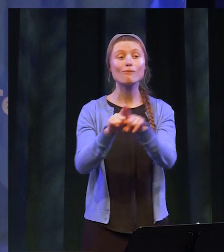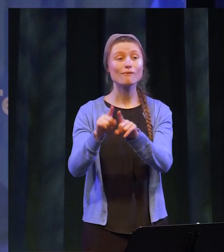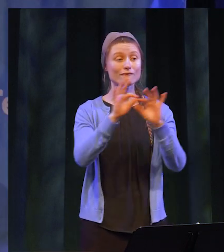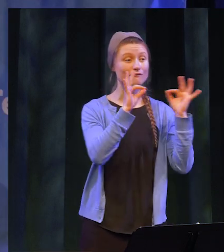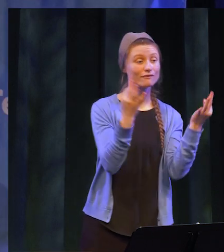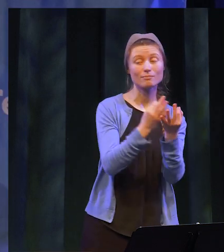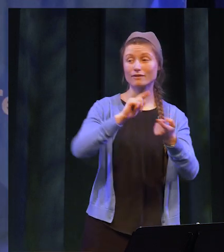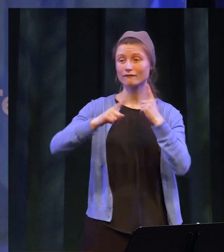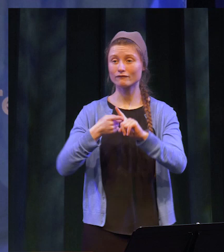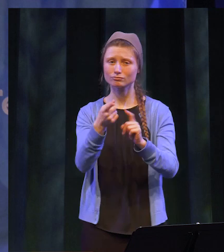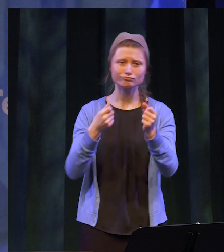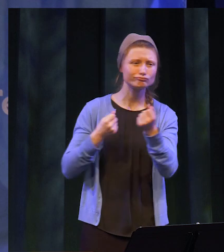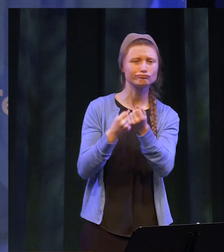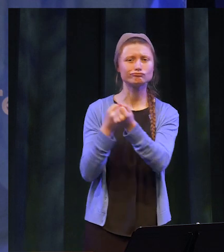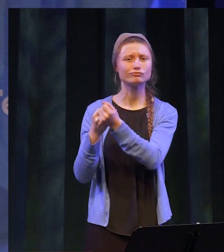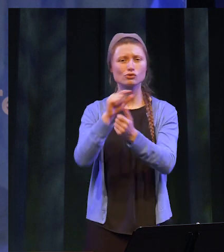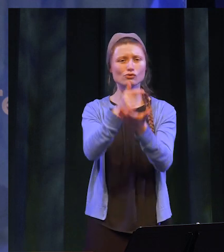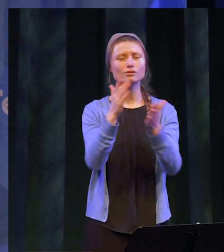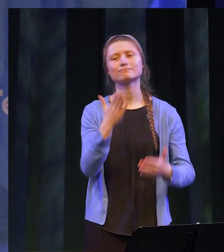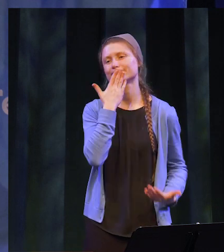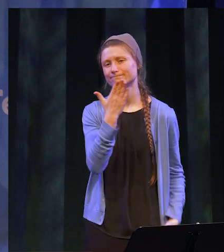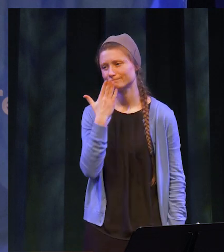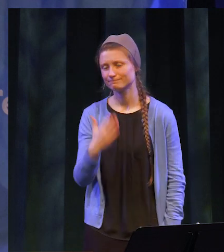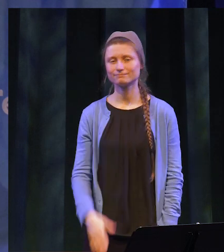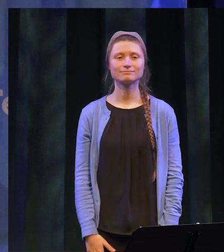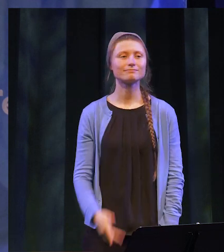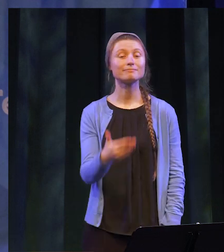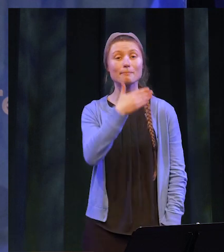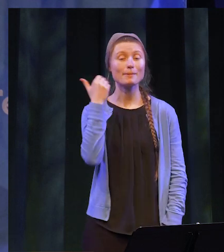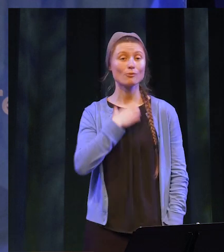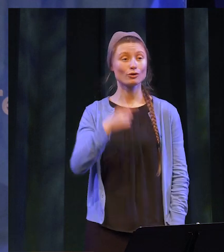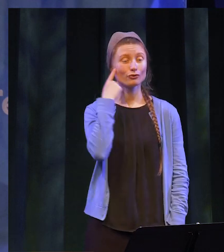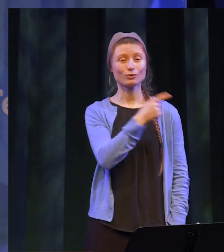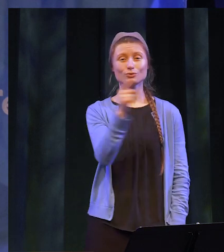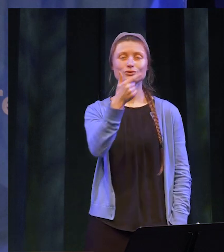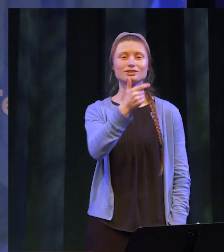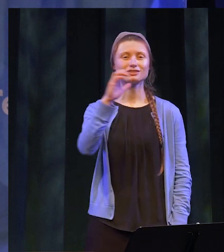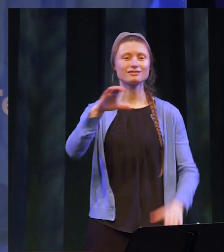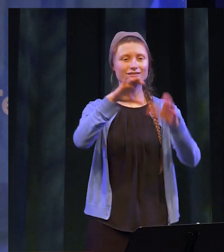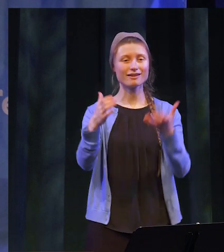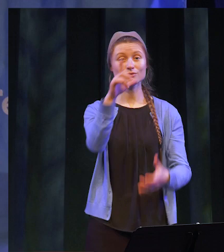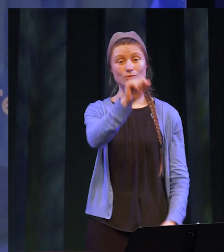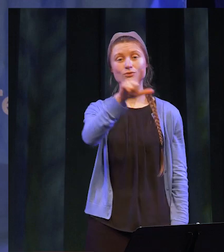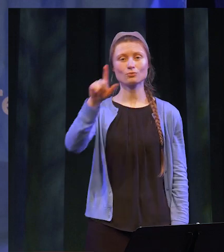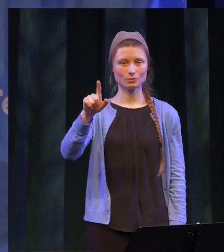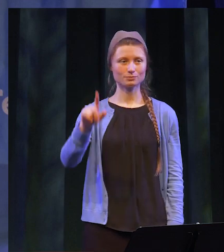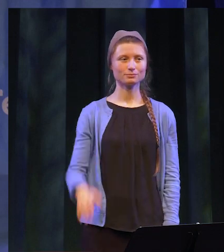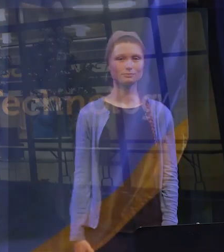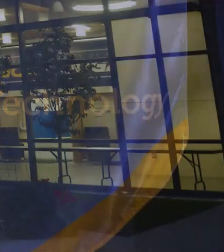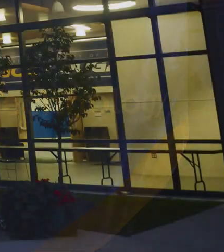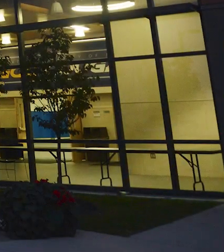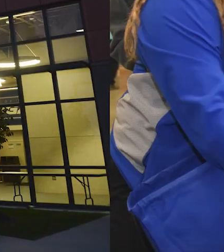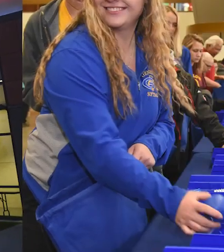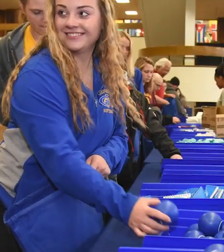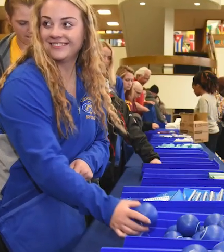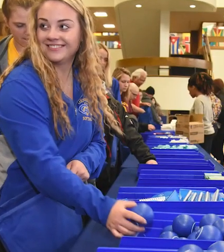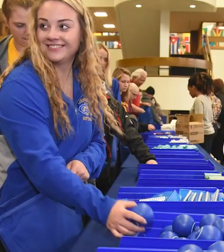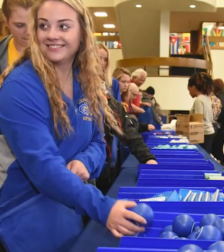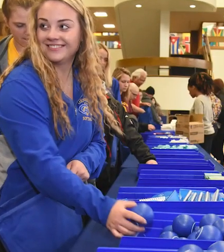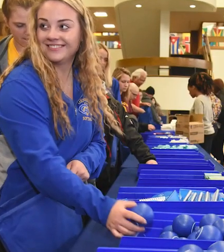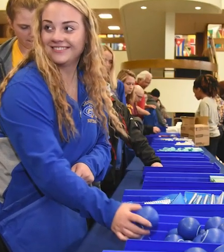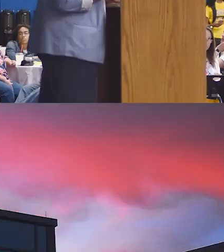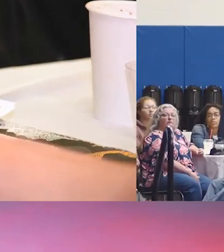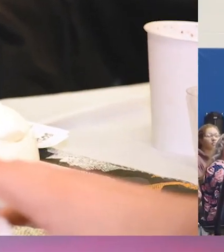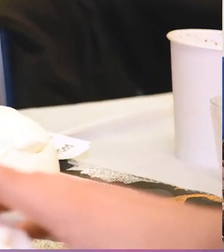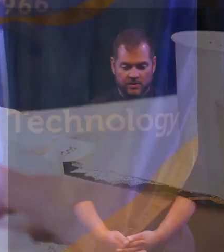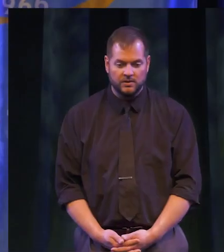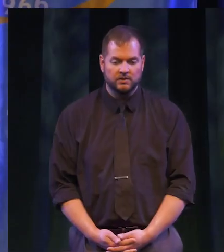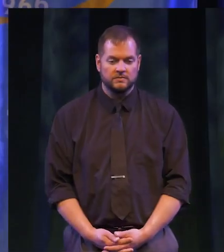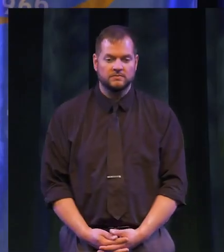have supported our graduates. Best wishes GCC Class of 2021!